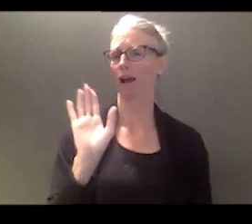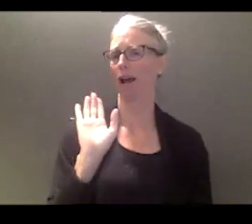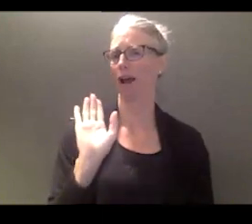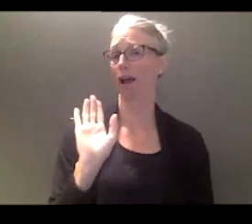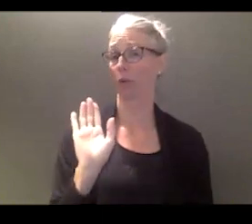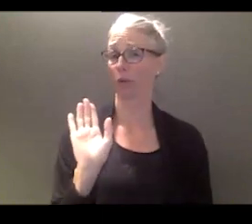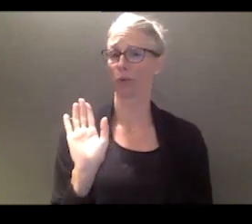Yeah.